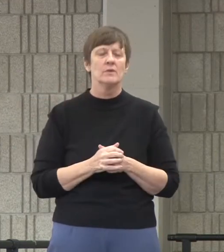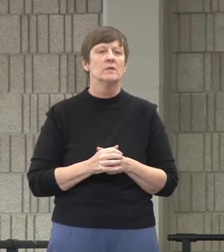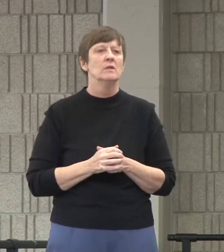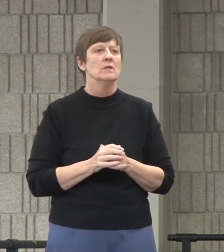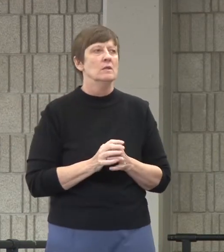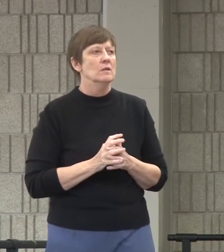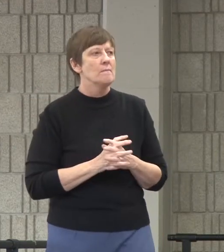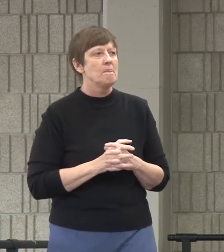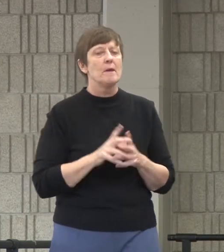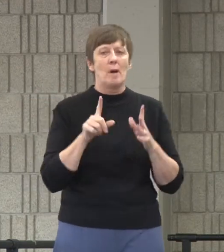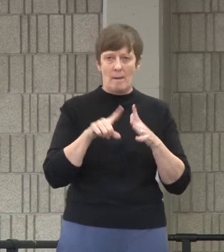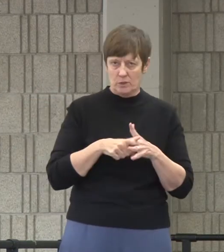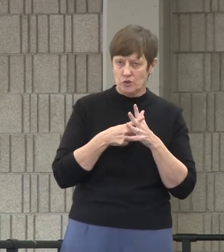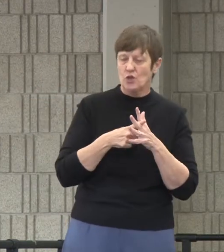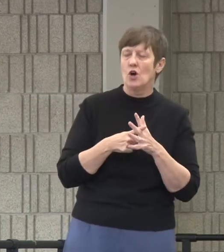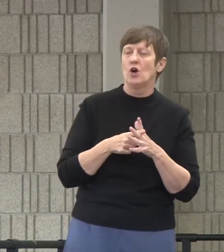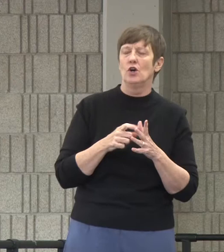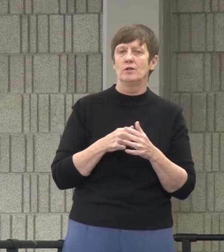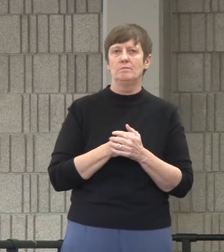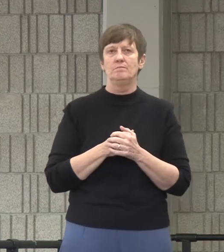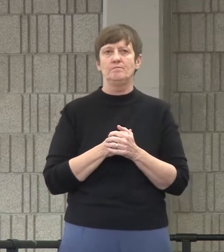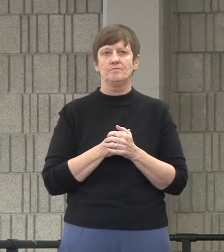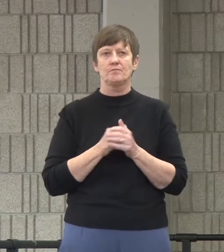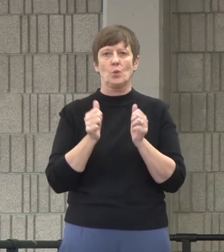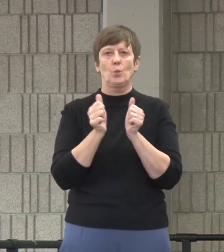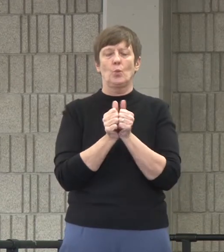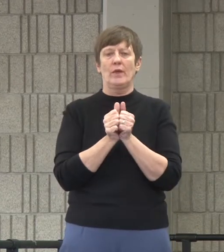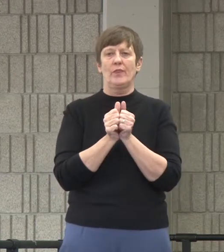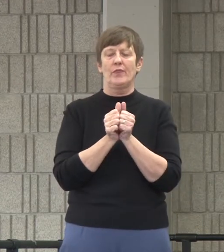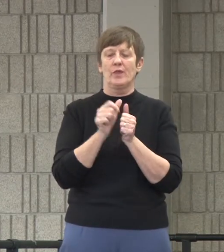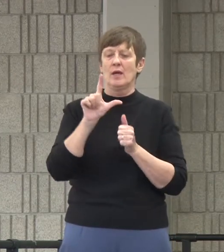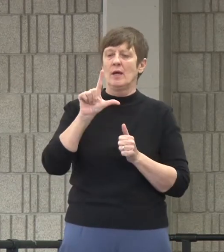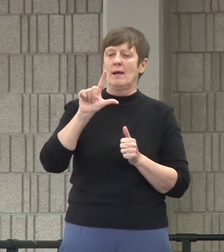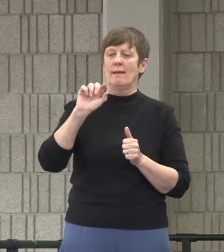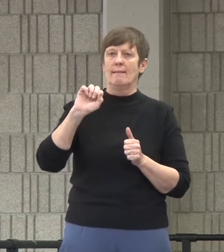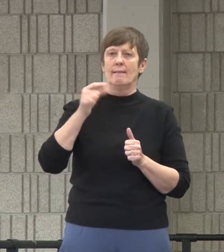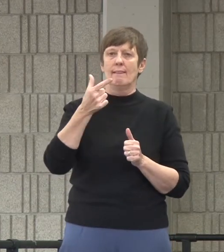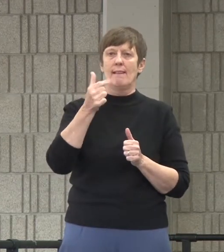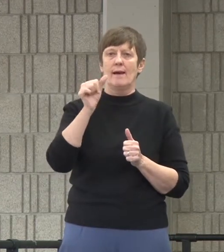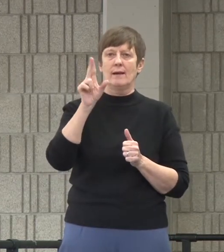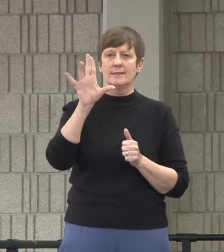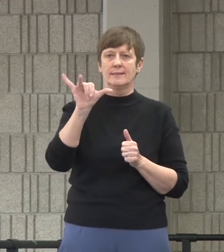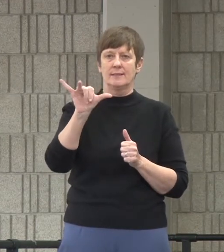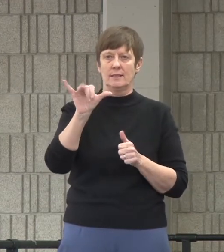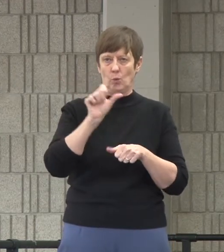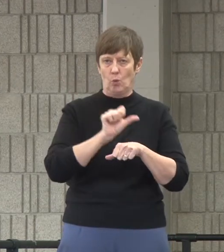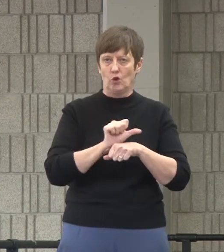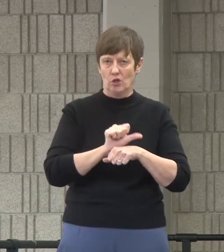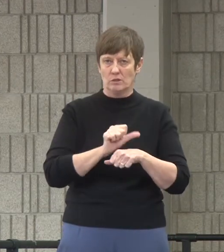But I will start by explaining how a legacy works. Through my own experience.